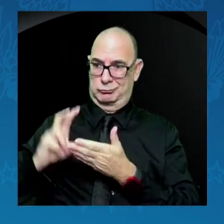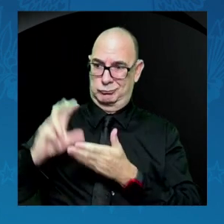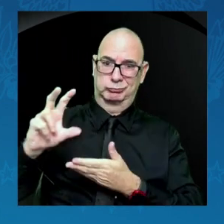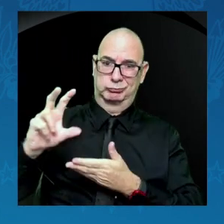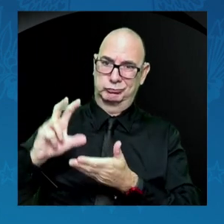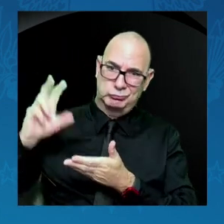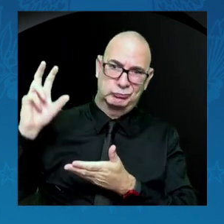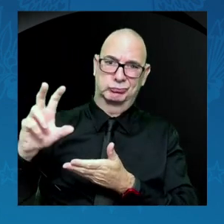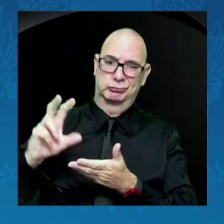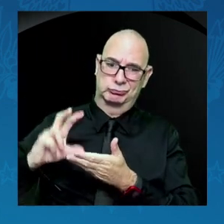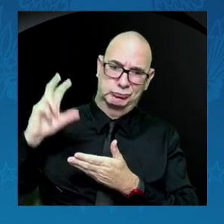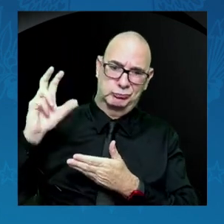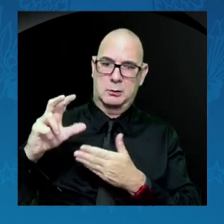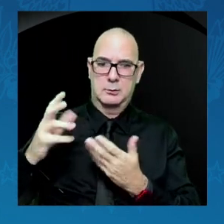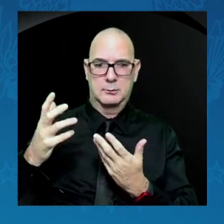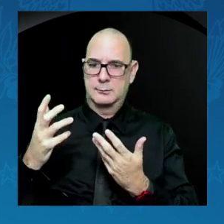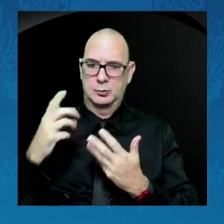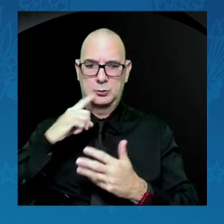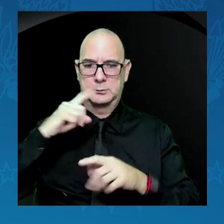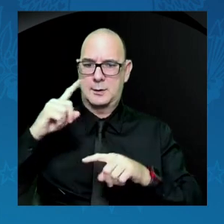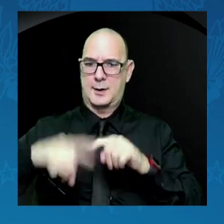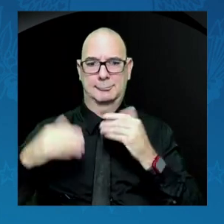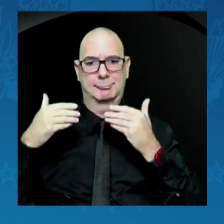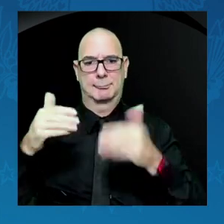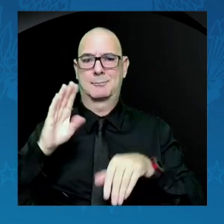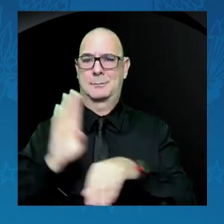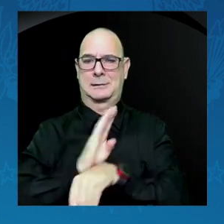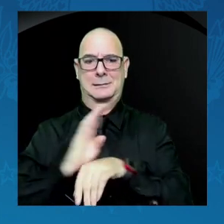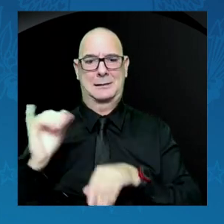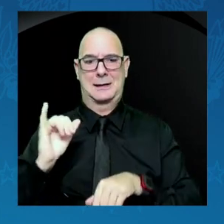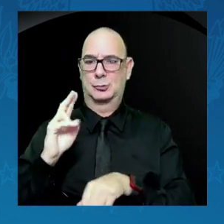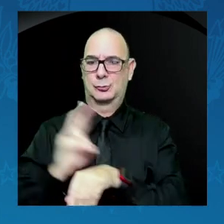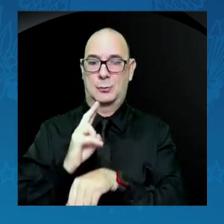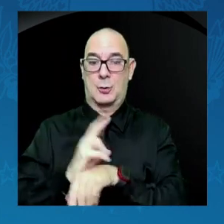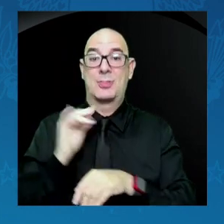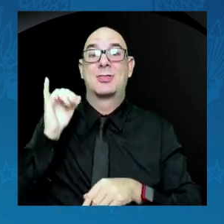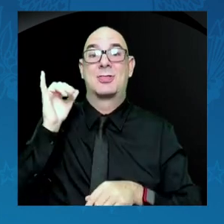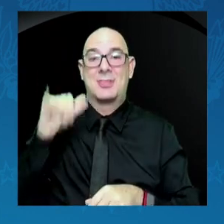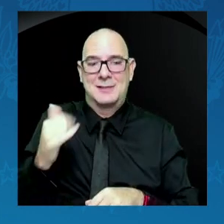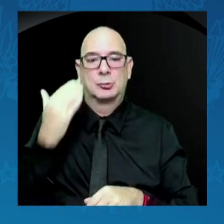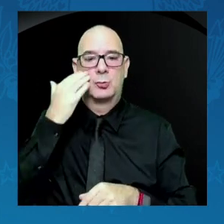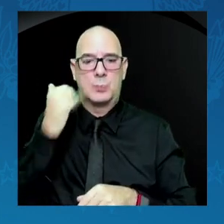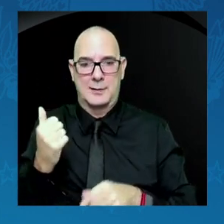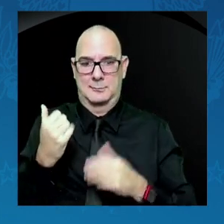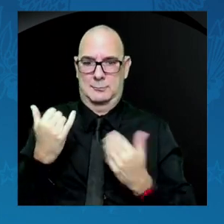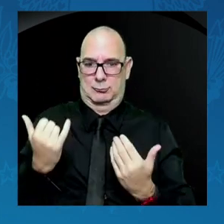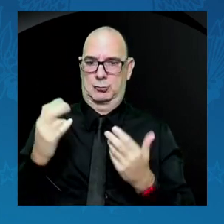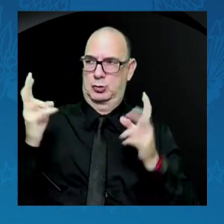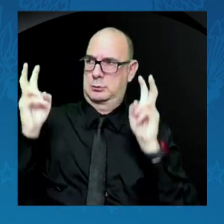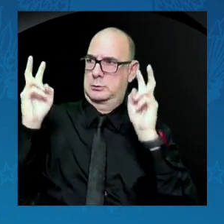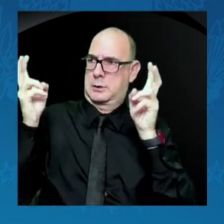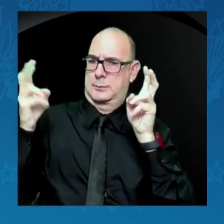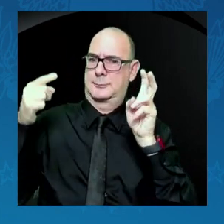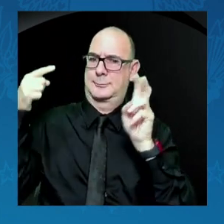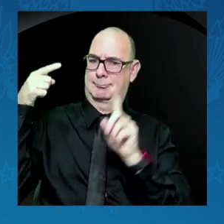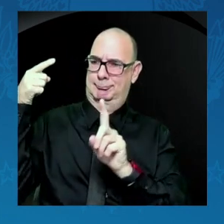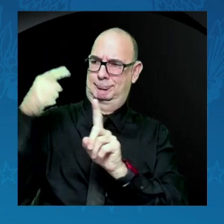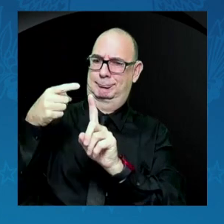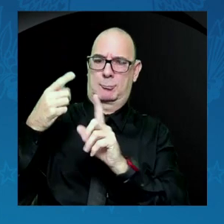And that's why the build back better agenda is so important. Both pieces of the infrastructure modernization bill,